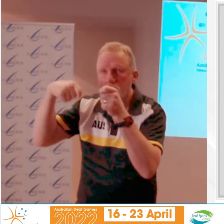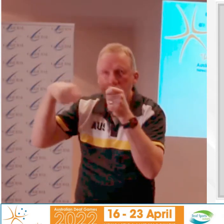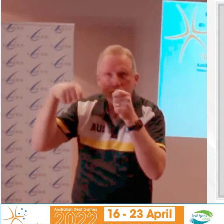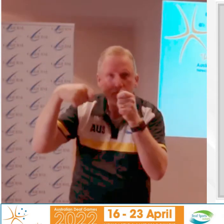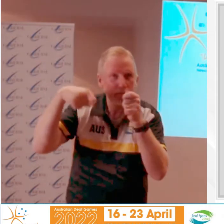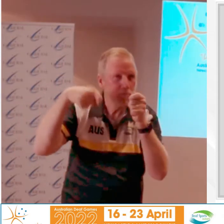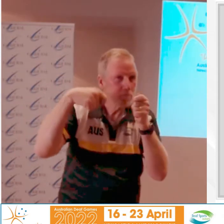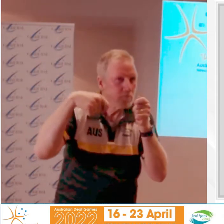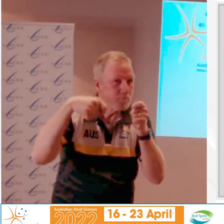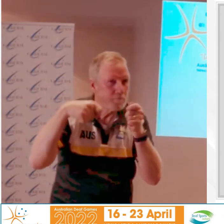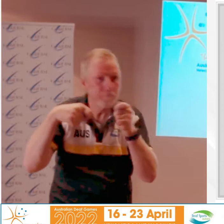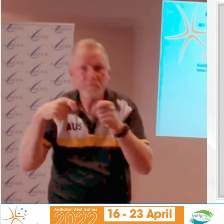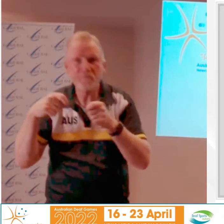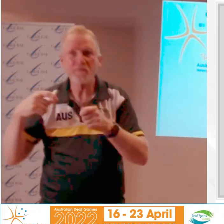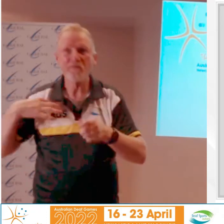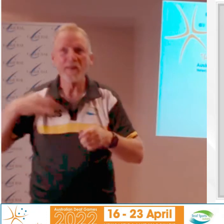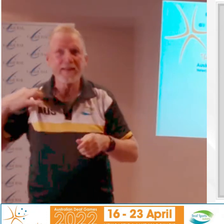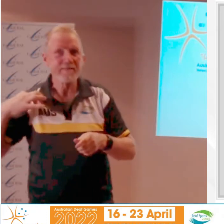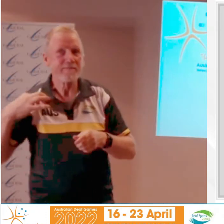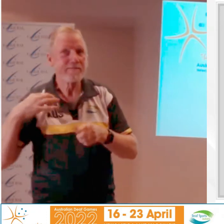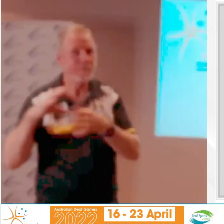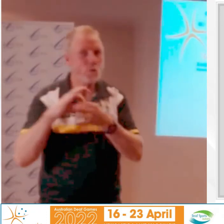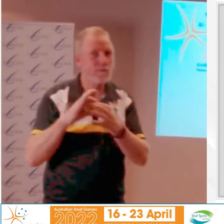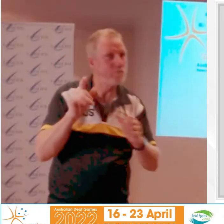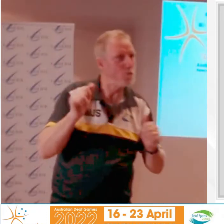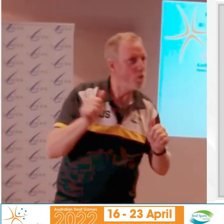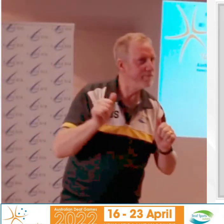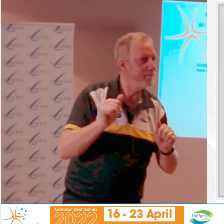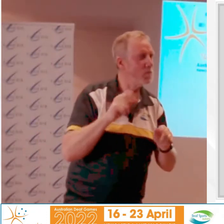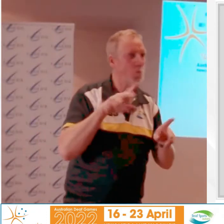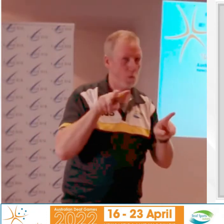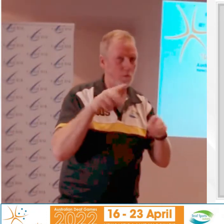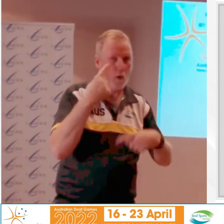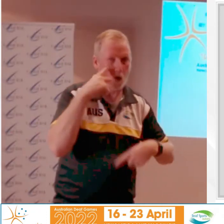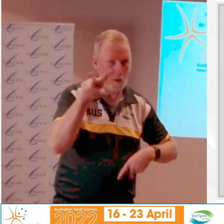and we're going to try and see if we can get somebody on board we're doing